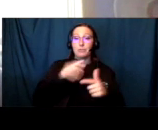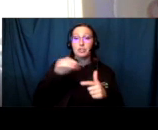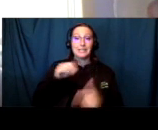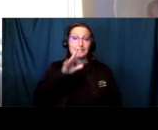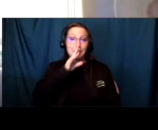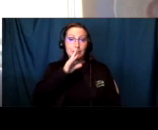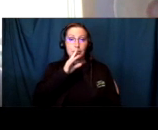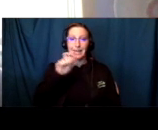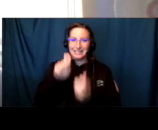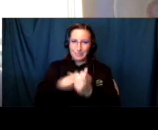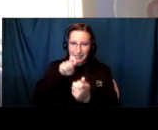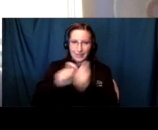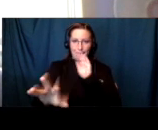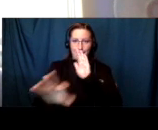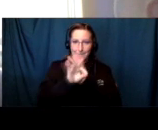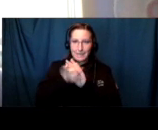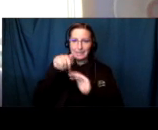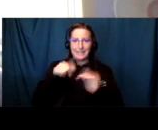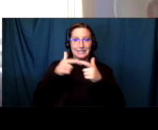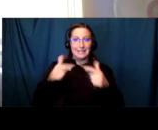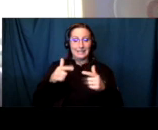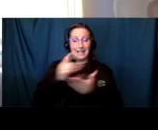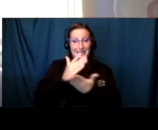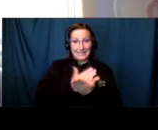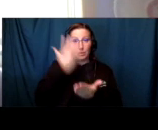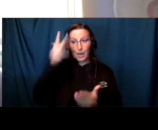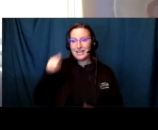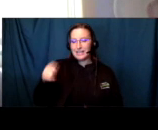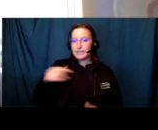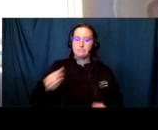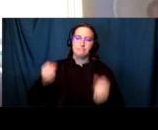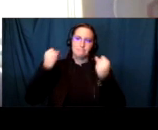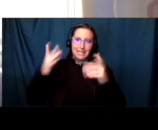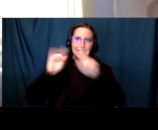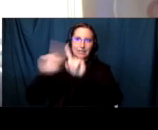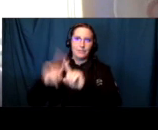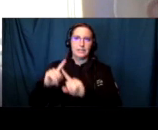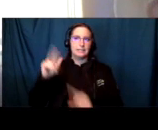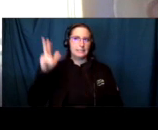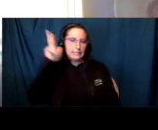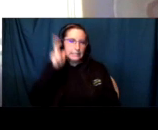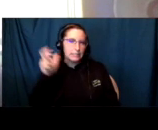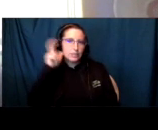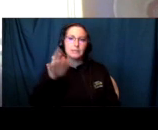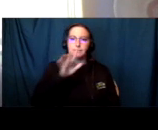chosen this lesson so the Brady has multiple opportunities to hear and say words with many of the earlier